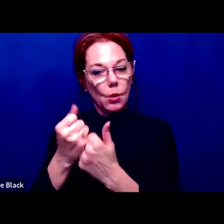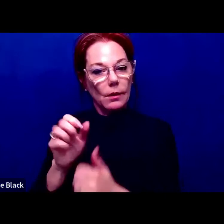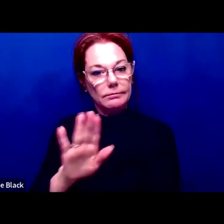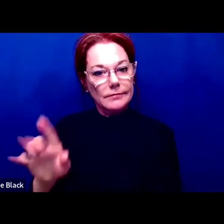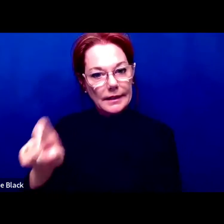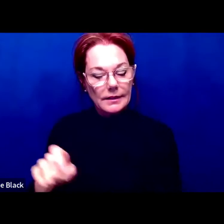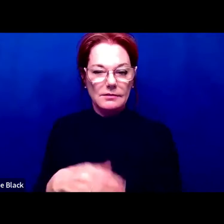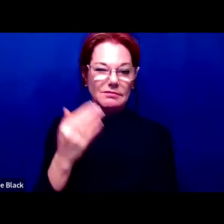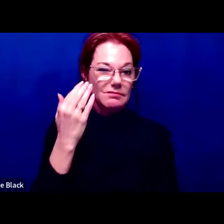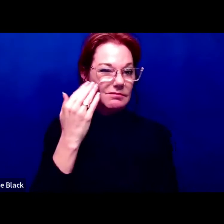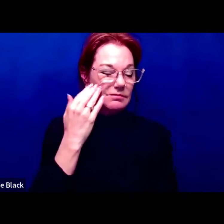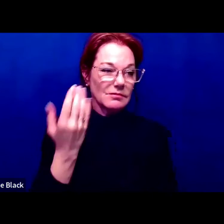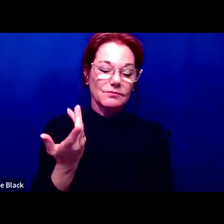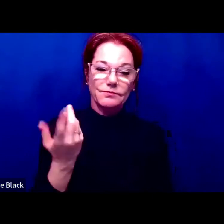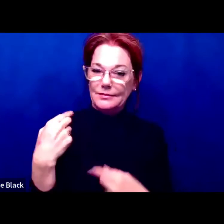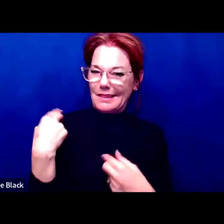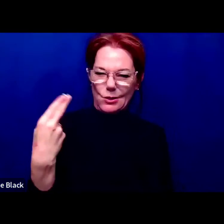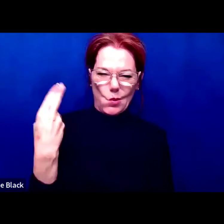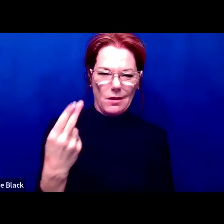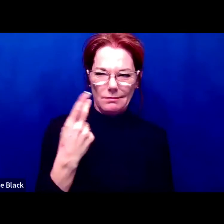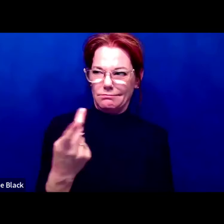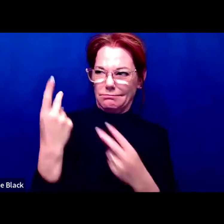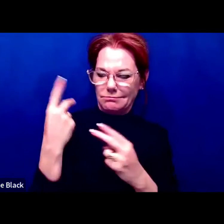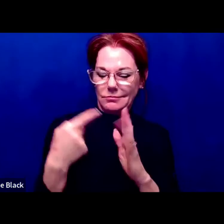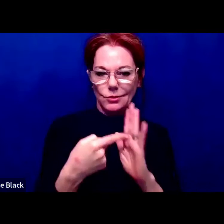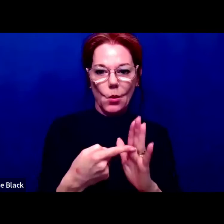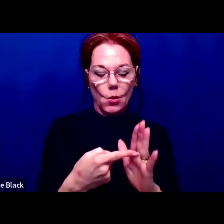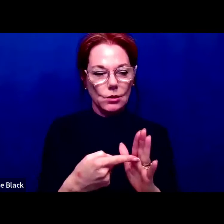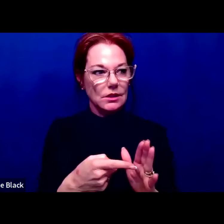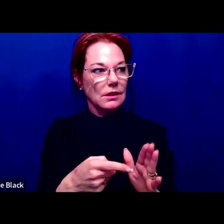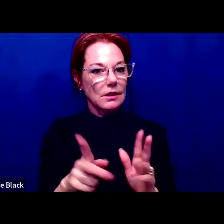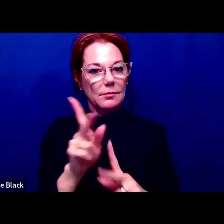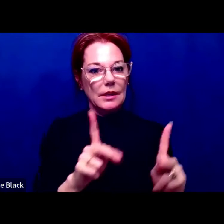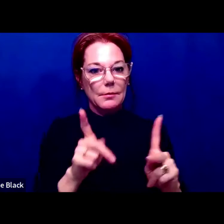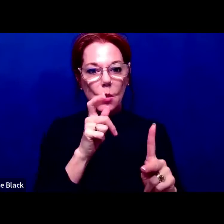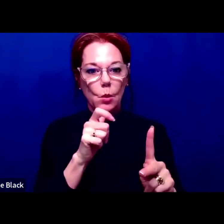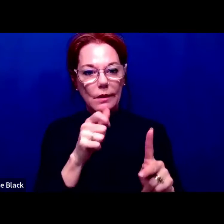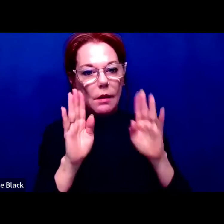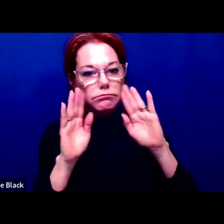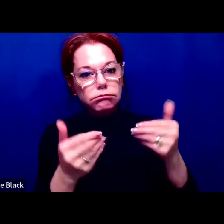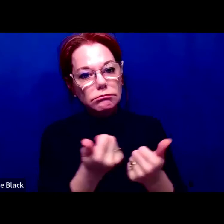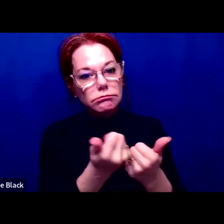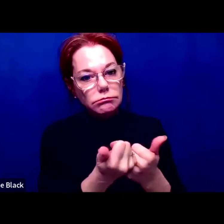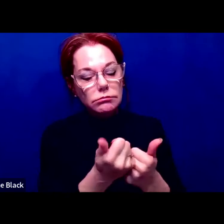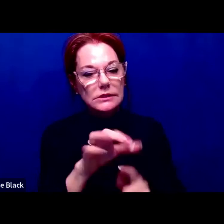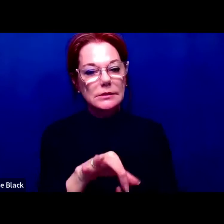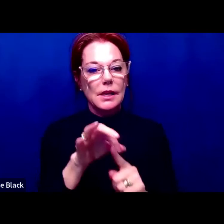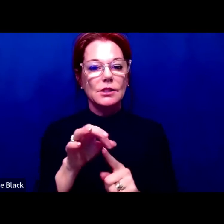historically underserved, particularly from people, people who are from communities of color, or other underserved